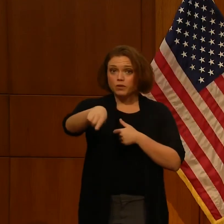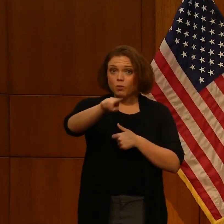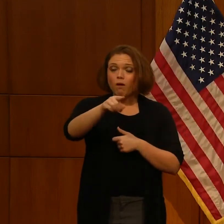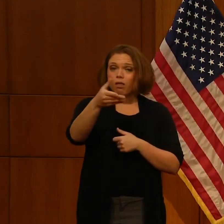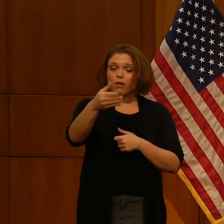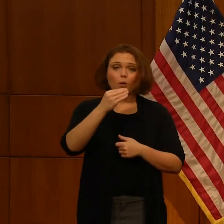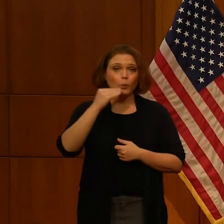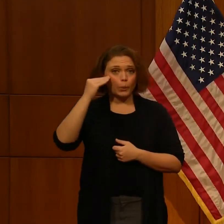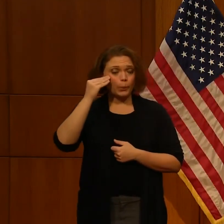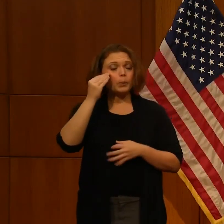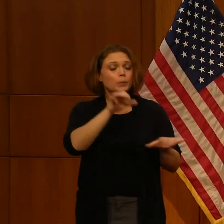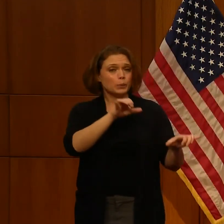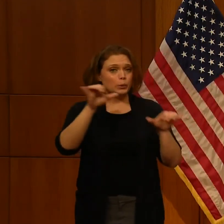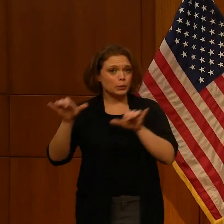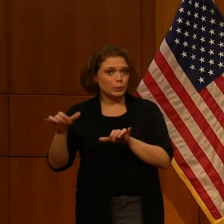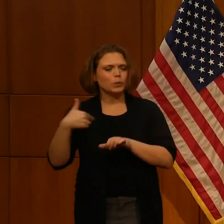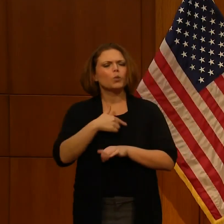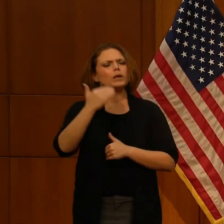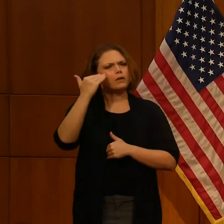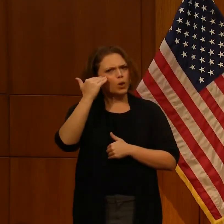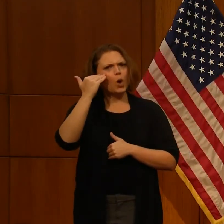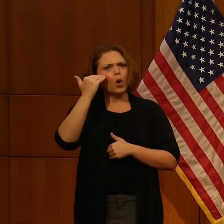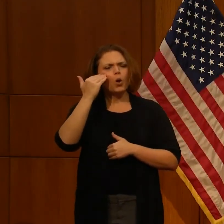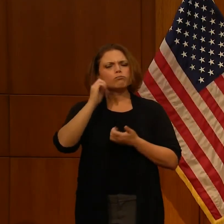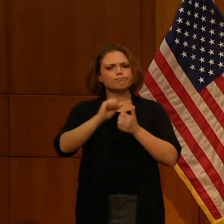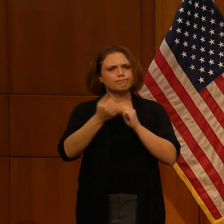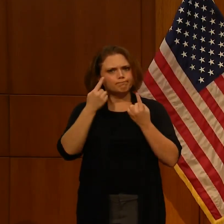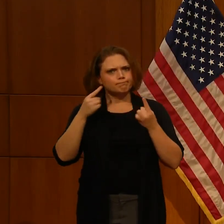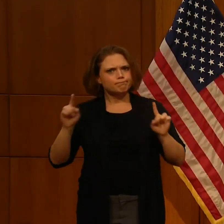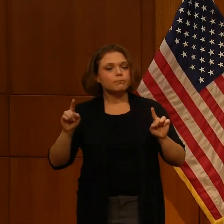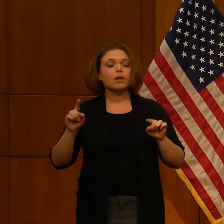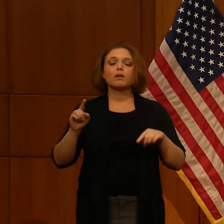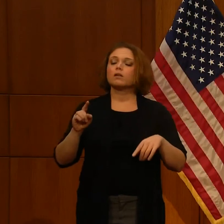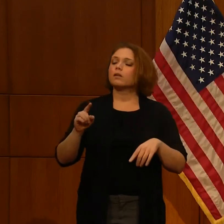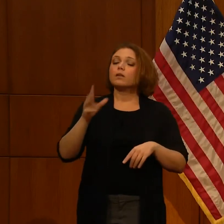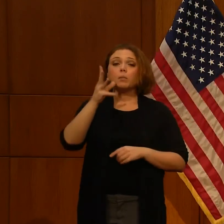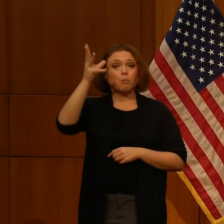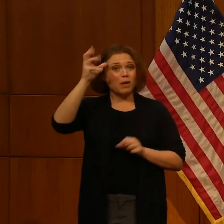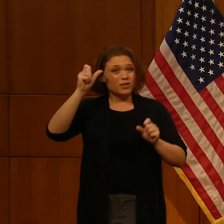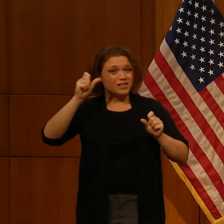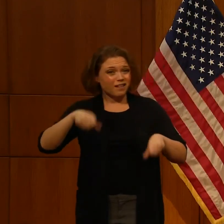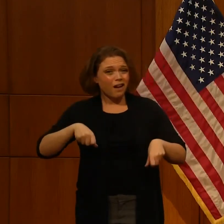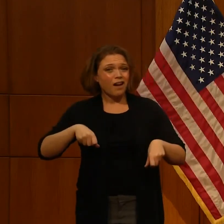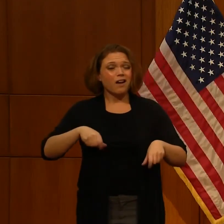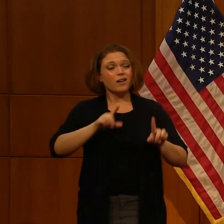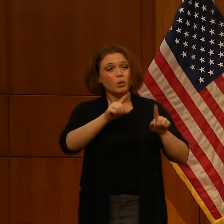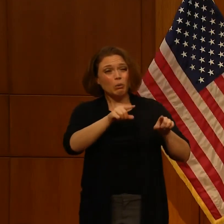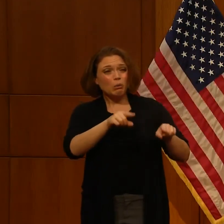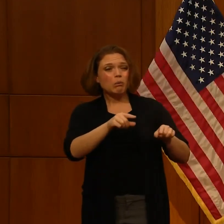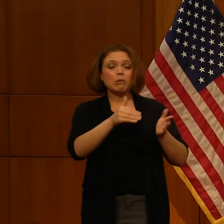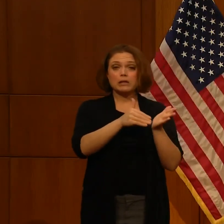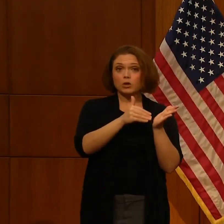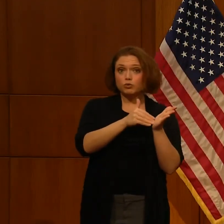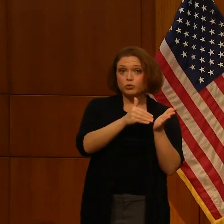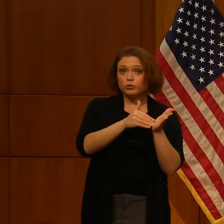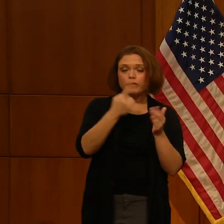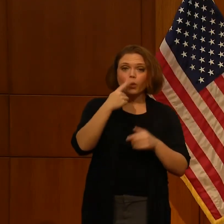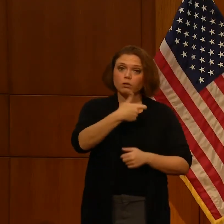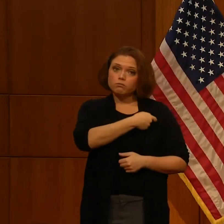AND ALMOST EVERY ONE OF YOU WATCHING AT HOME. AND WE ALL KNOW HOW THIS WORKS. PARENTS